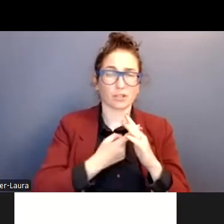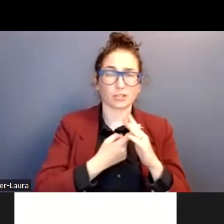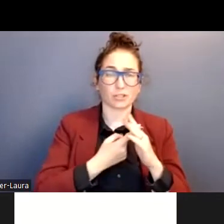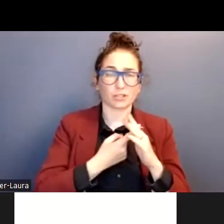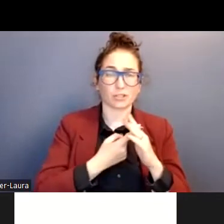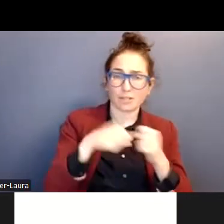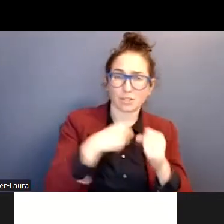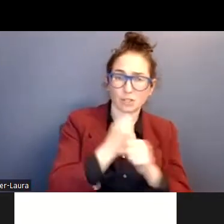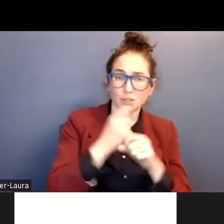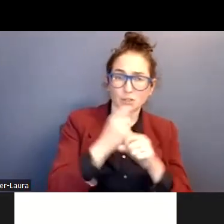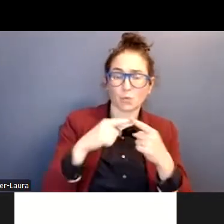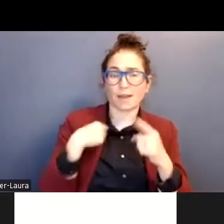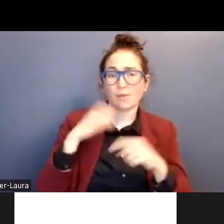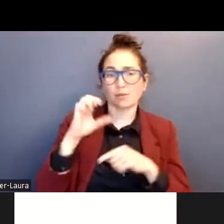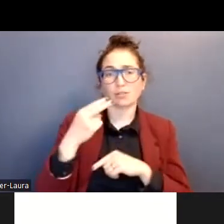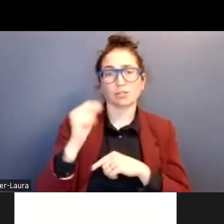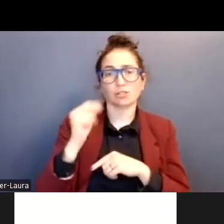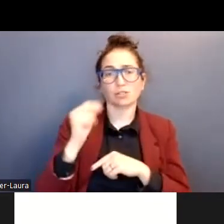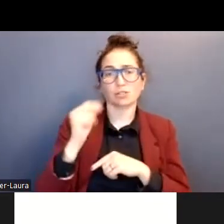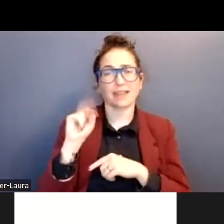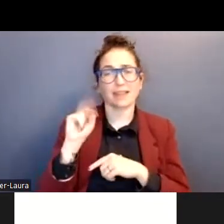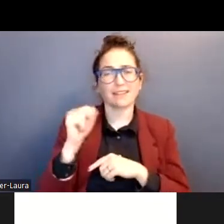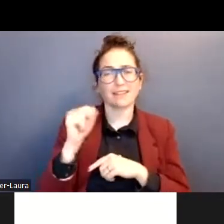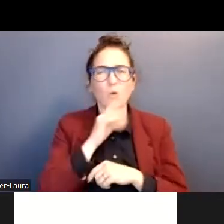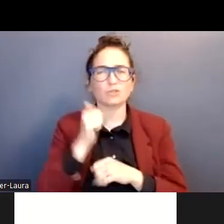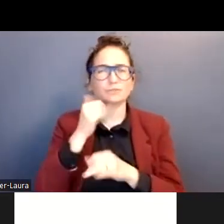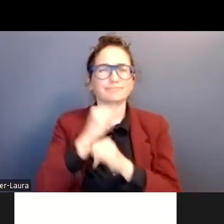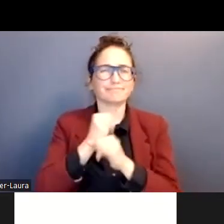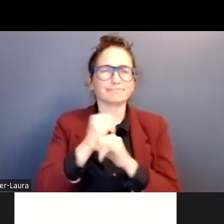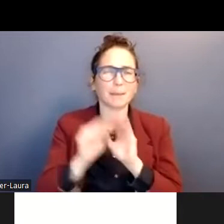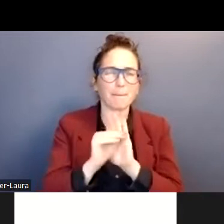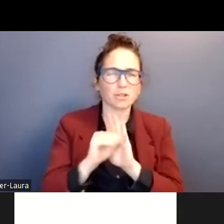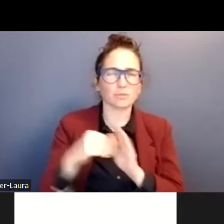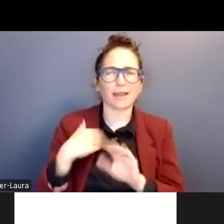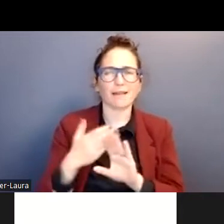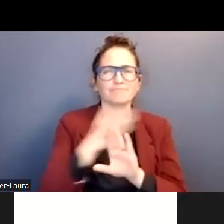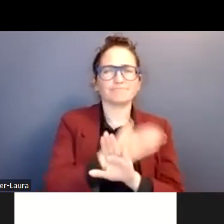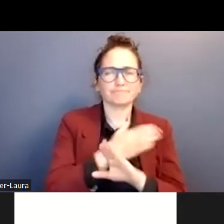chaplain at a couple of the older institutional models that we used to have. And then